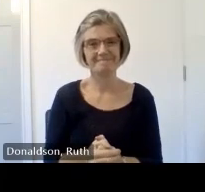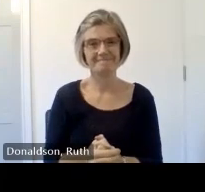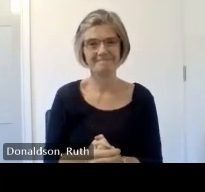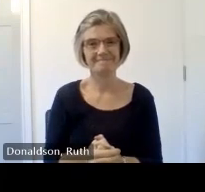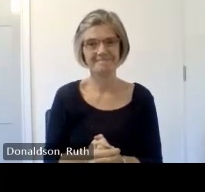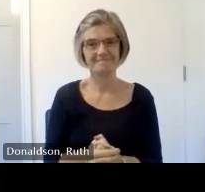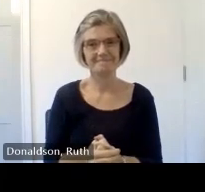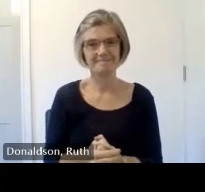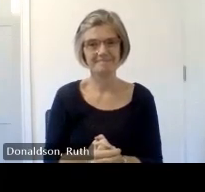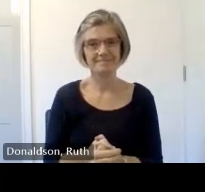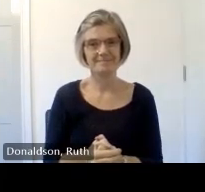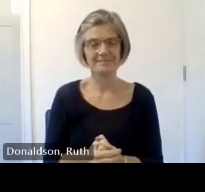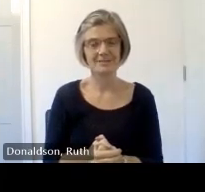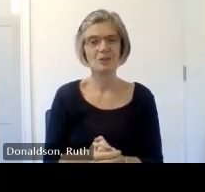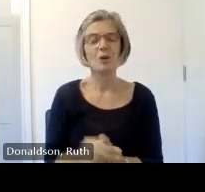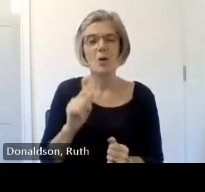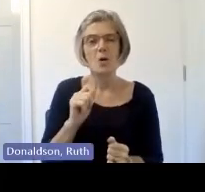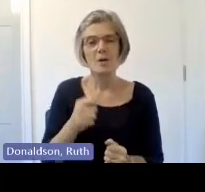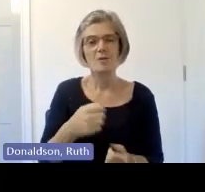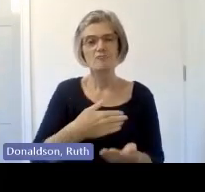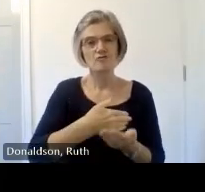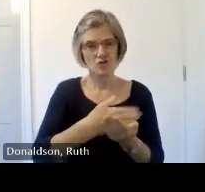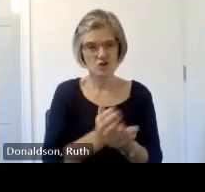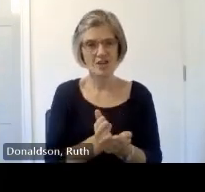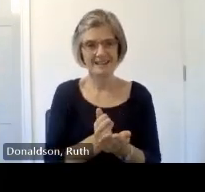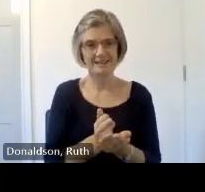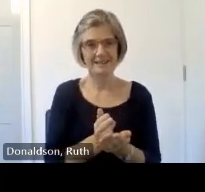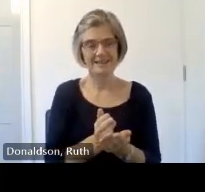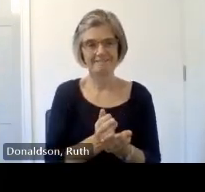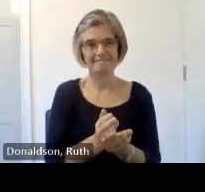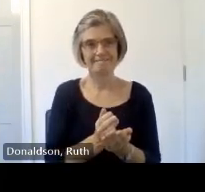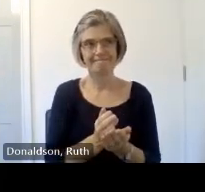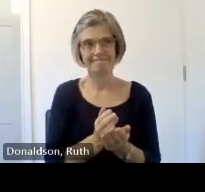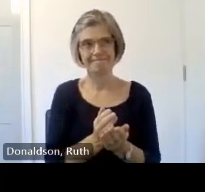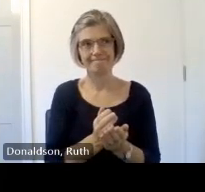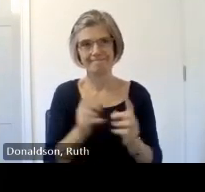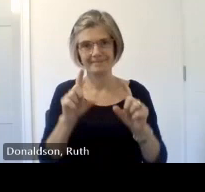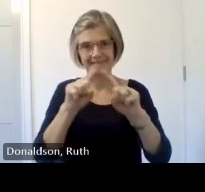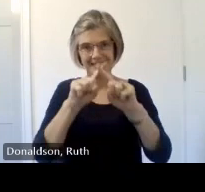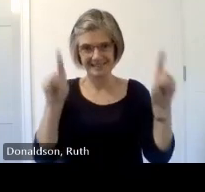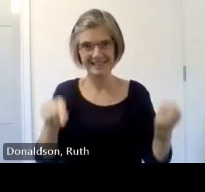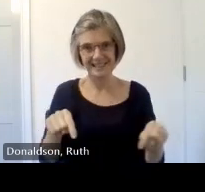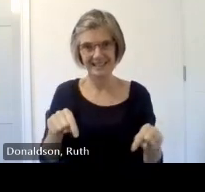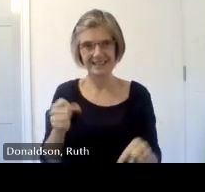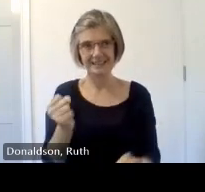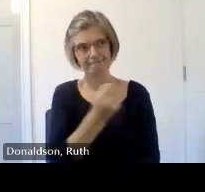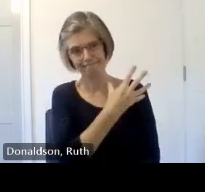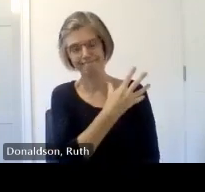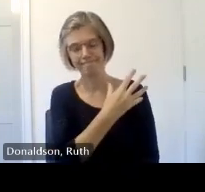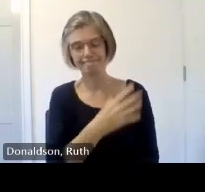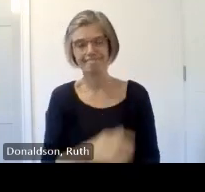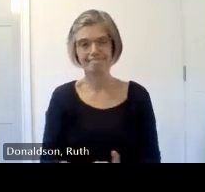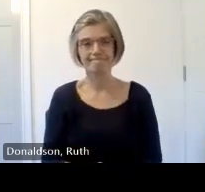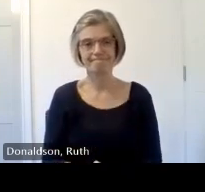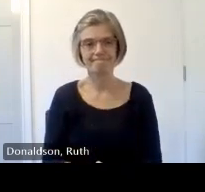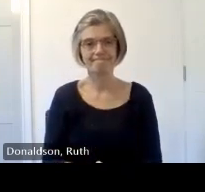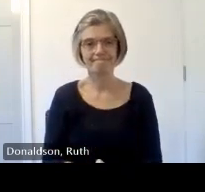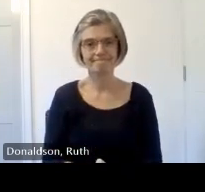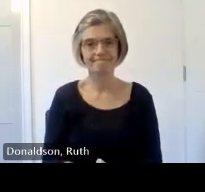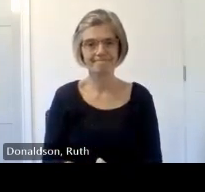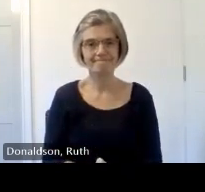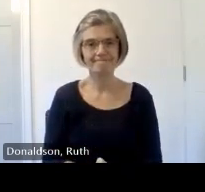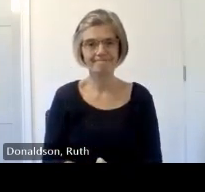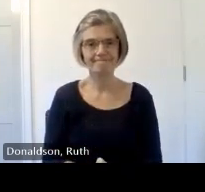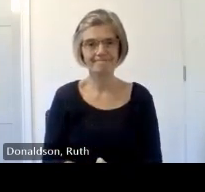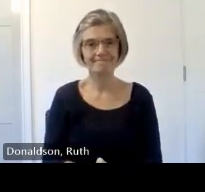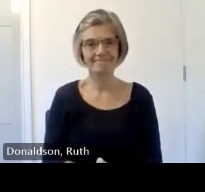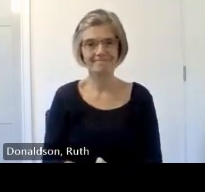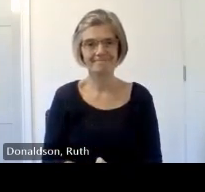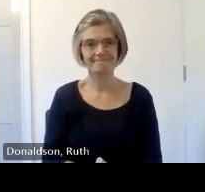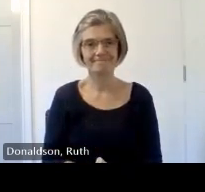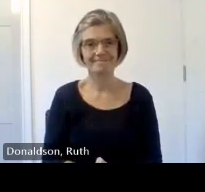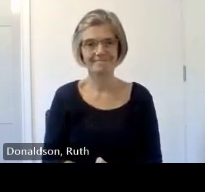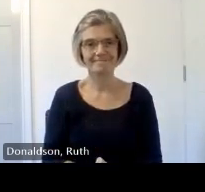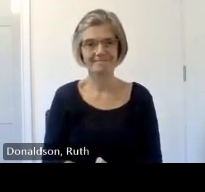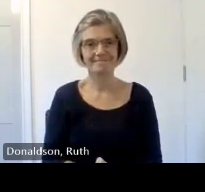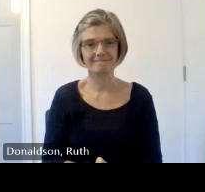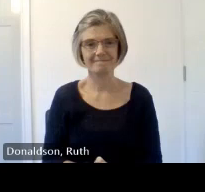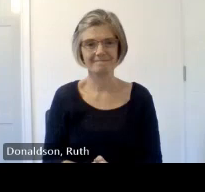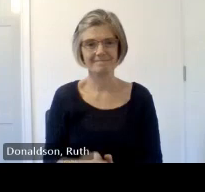this those those notifications will go off by the way we just don't want to turn those